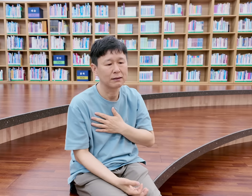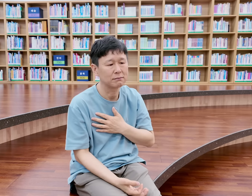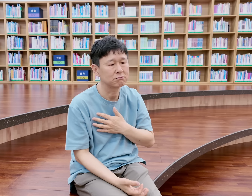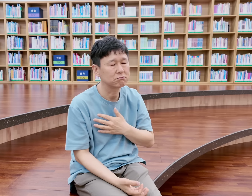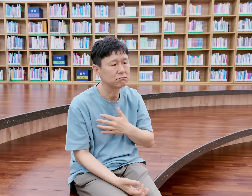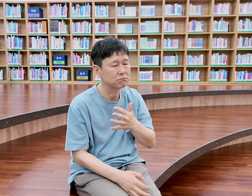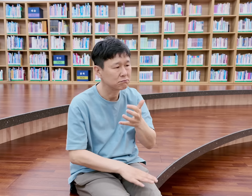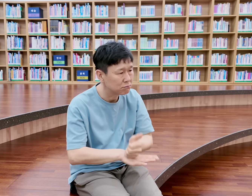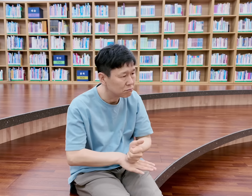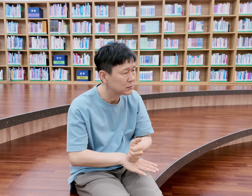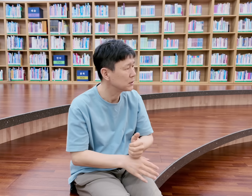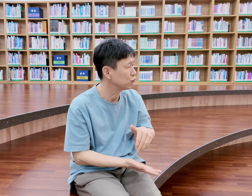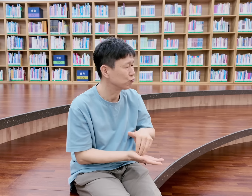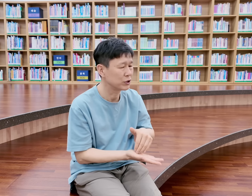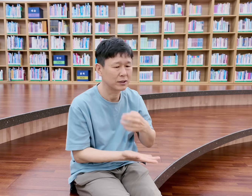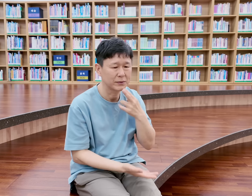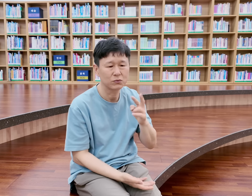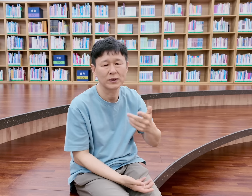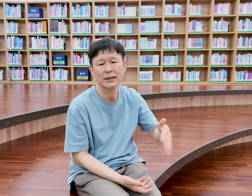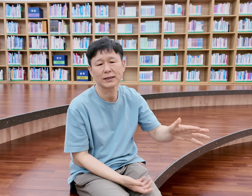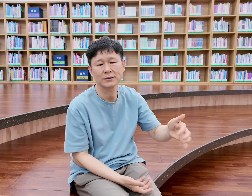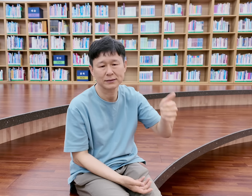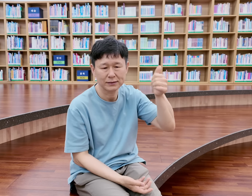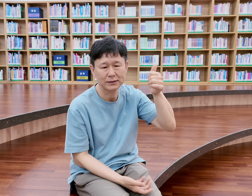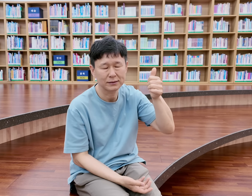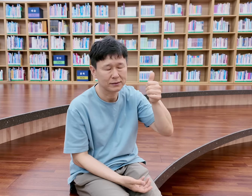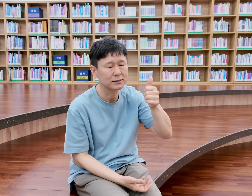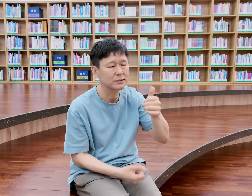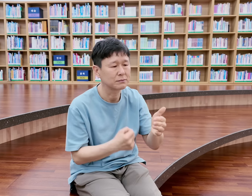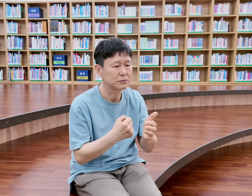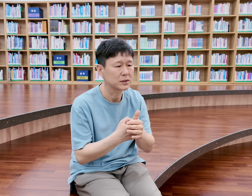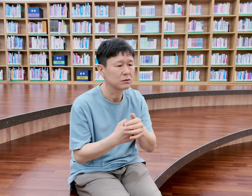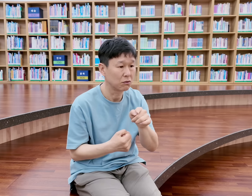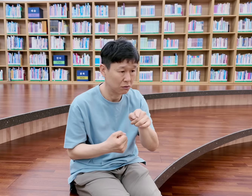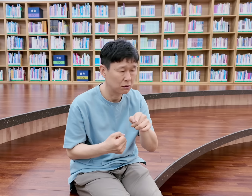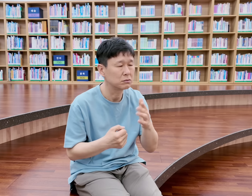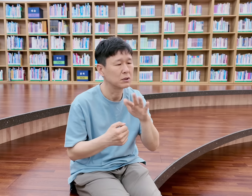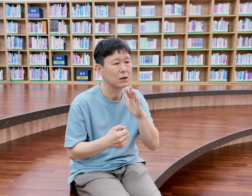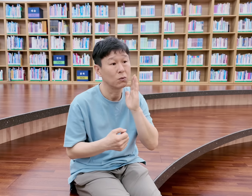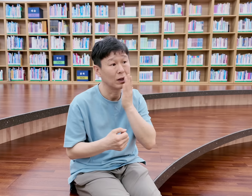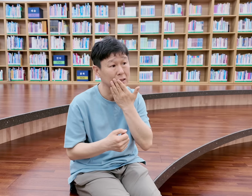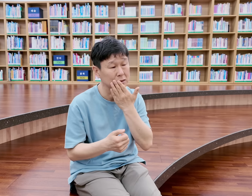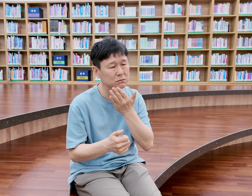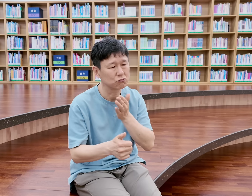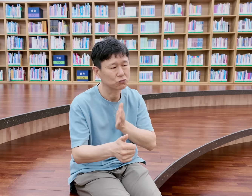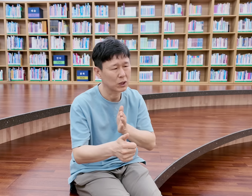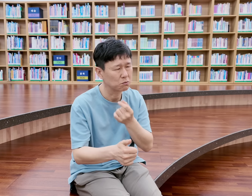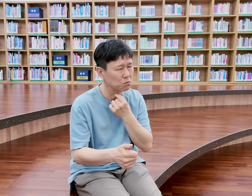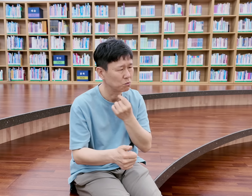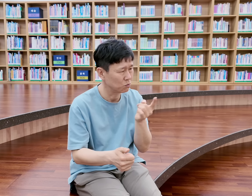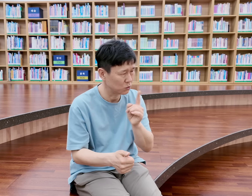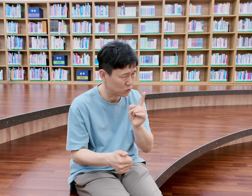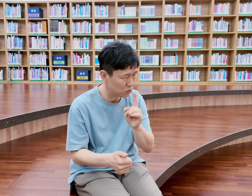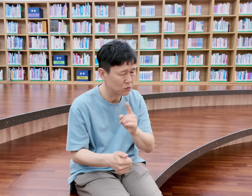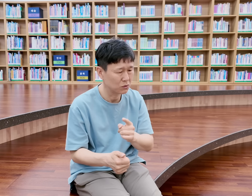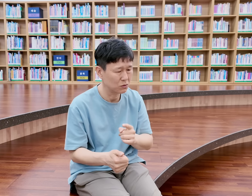I feel it is more important to finish well and end without regrets. There is something I would like to ask of deaf people.